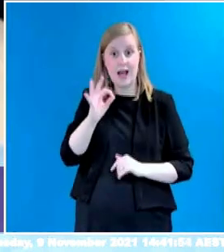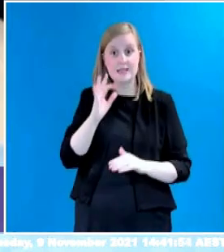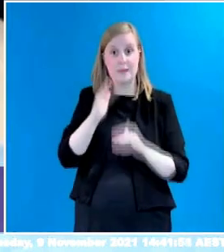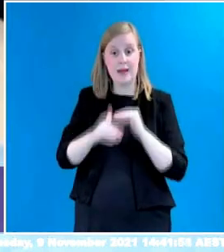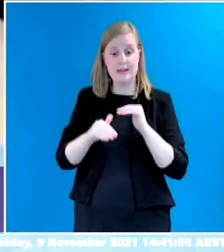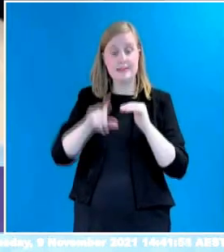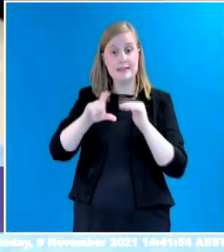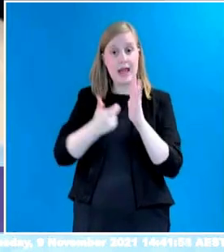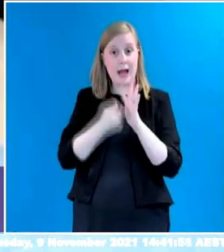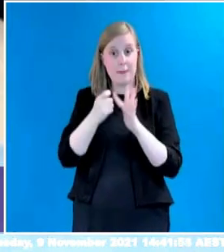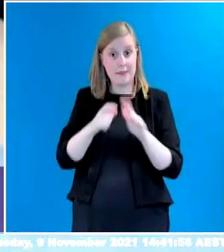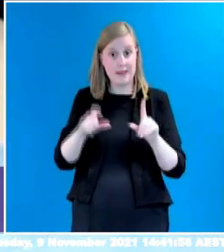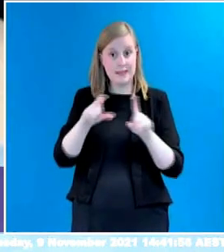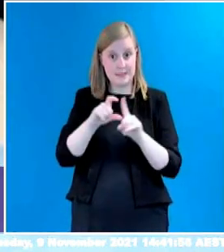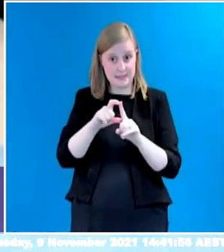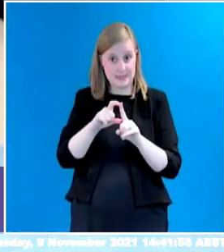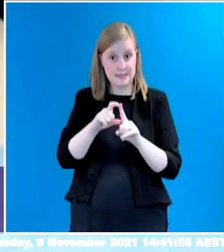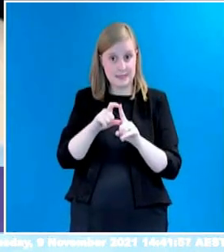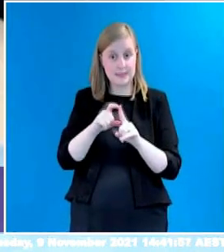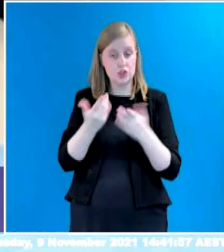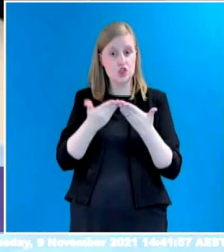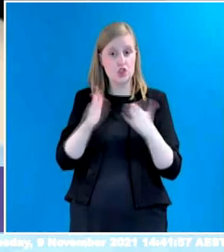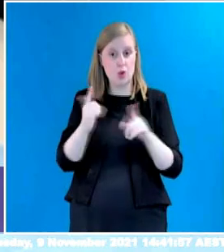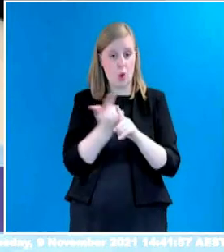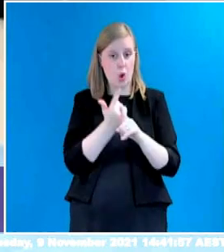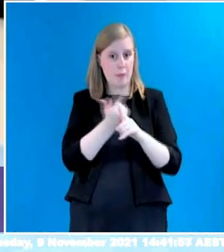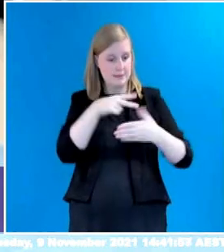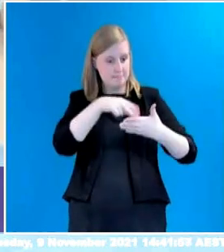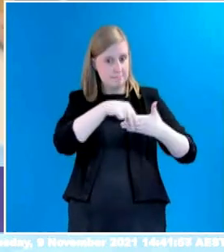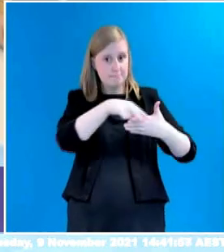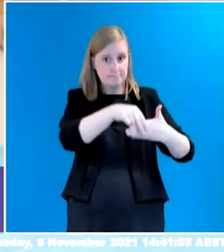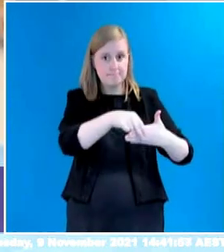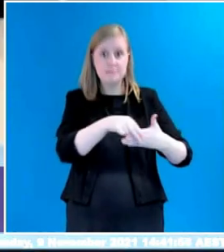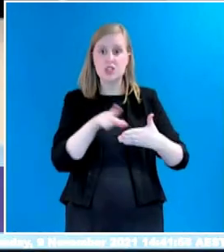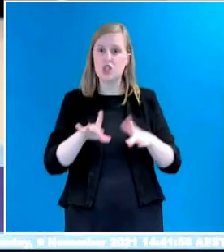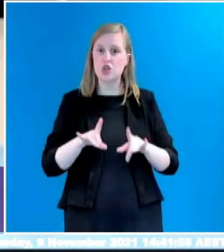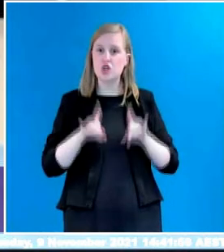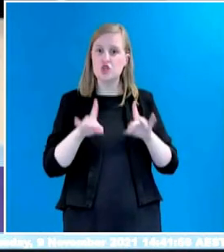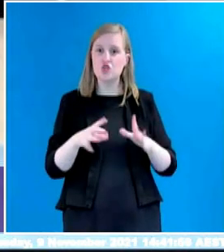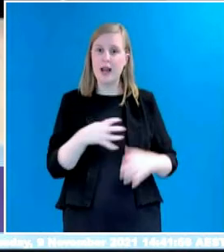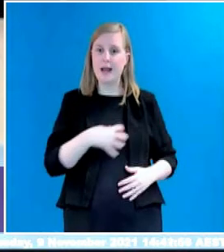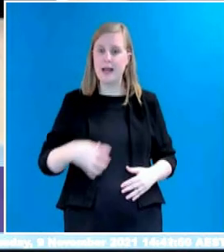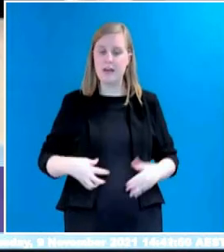they are not binding on States but are, nevertheless, taken into consideration